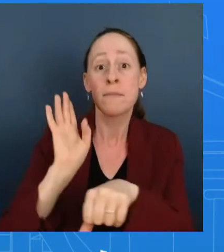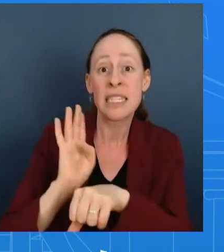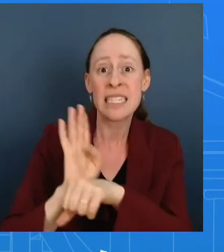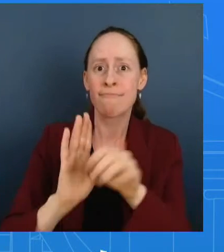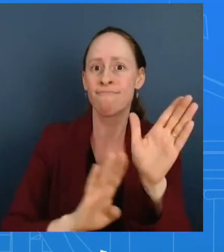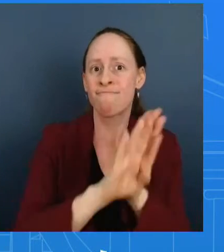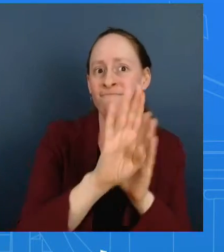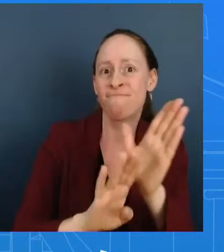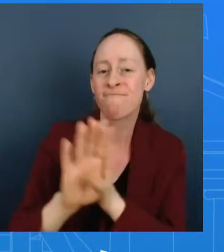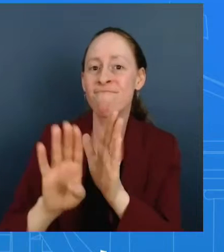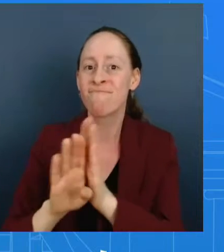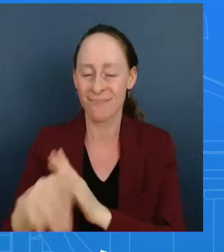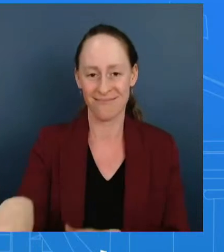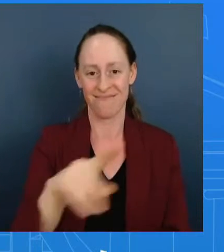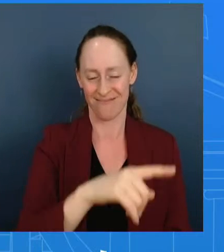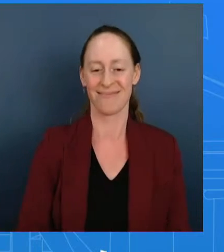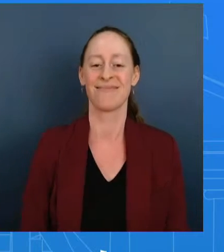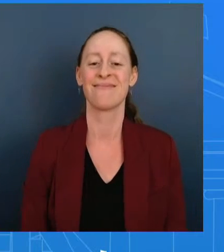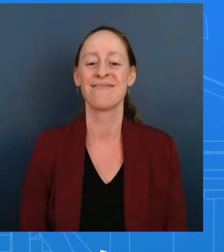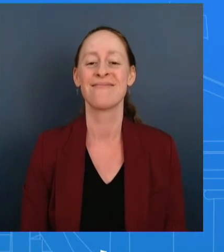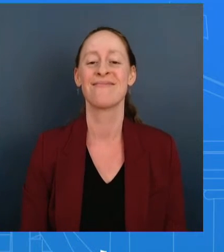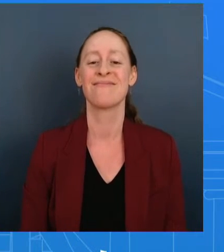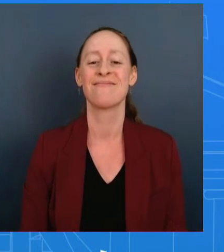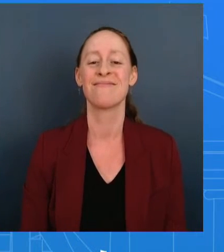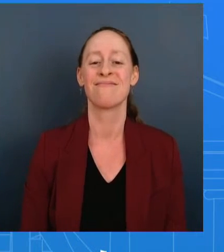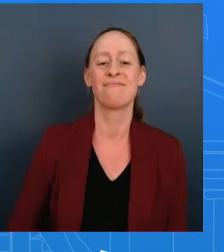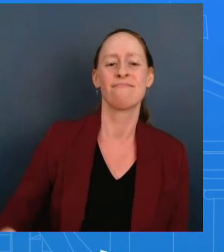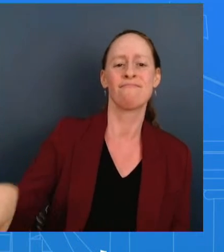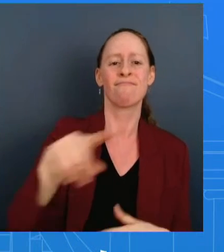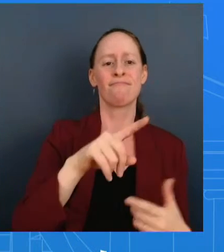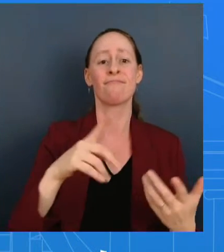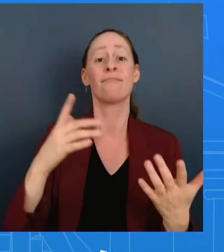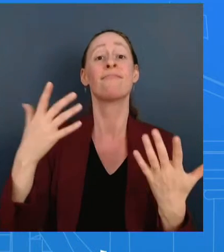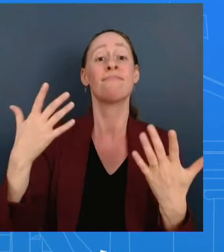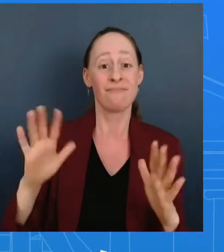the NATO Summit right here in the United States, obviously, in Washington, D.C., this week.